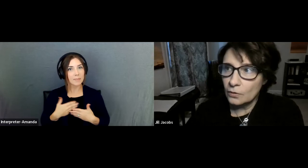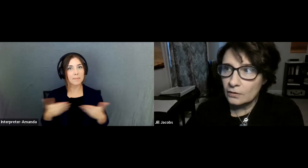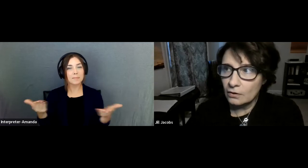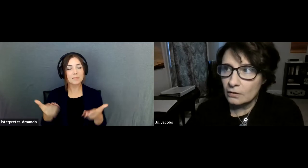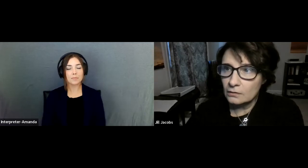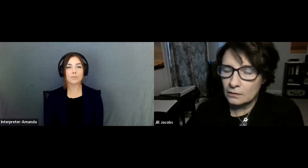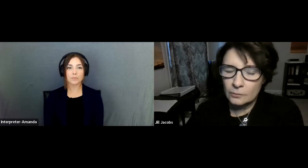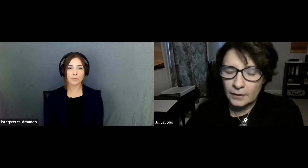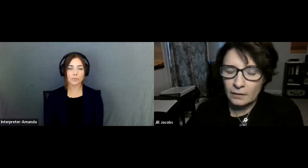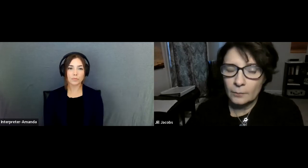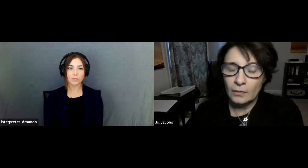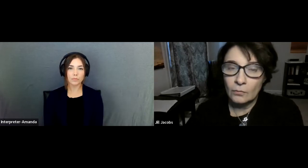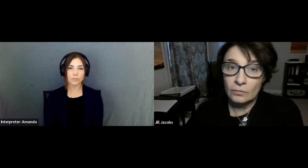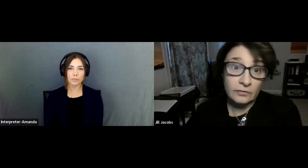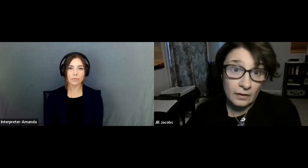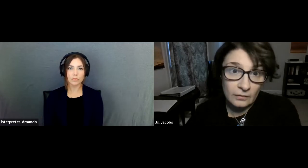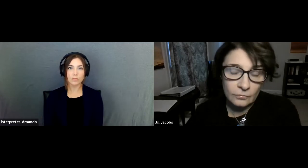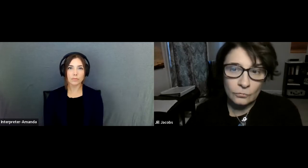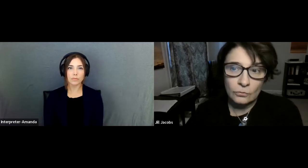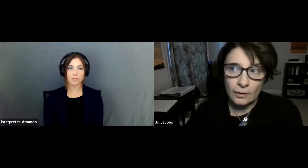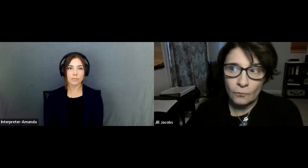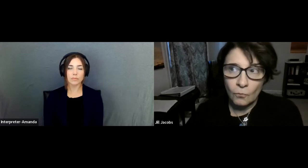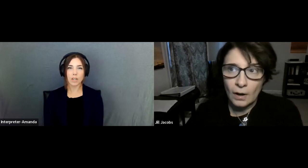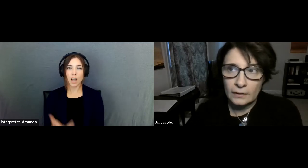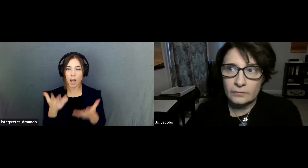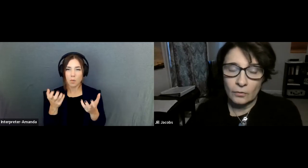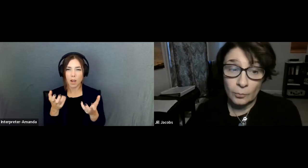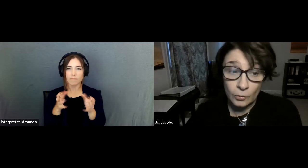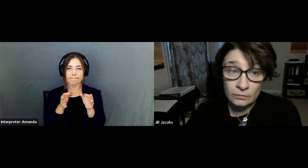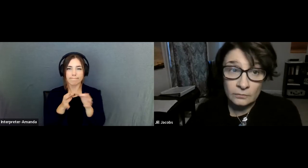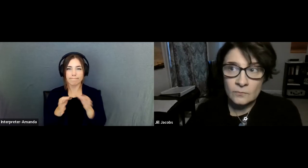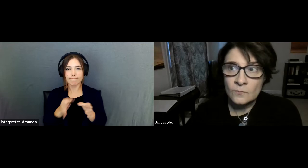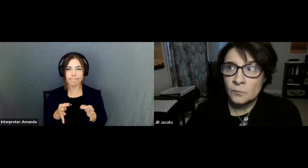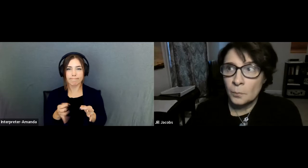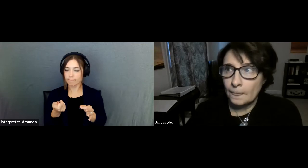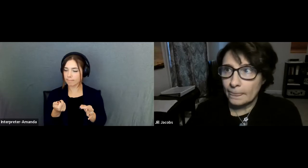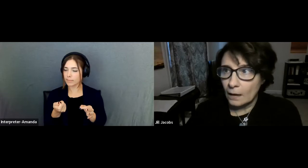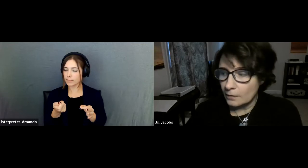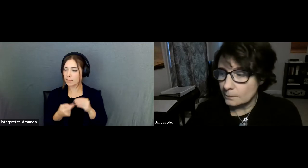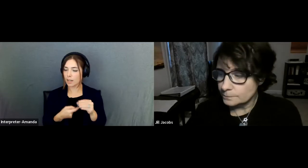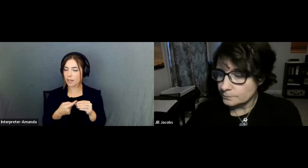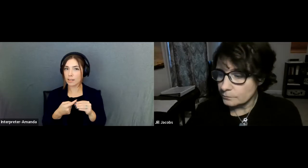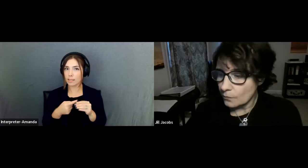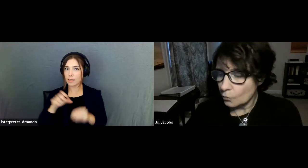So I want to talk a little bit about the settings rule and why it is so important.